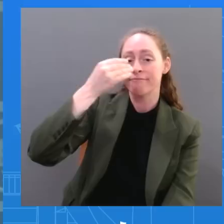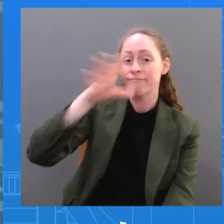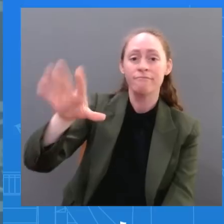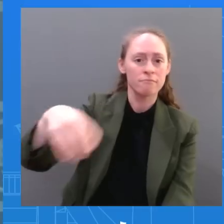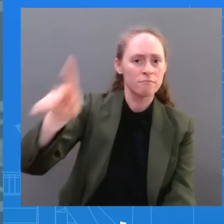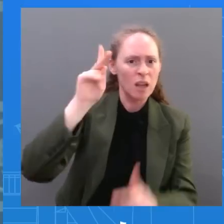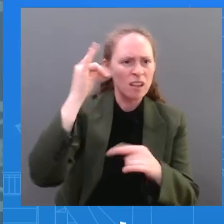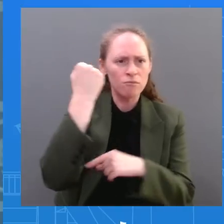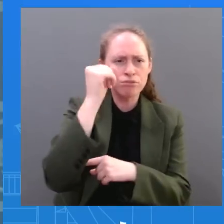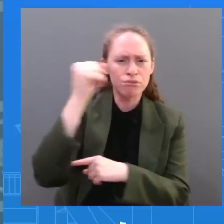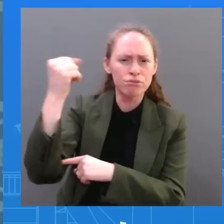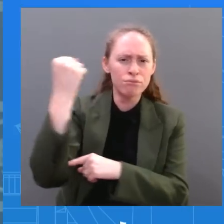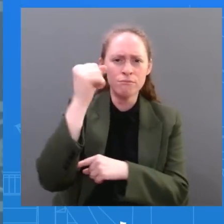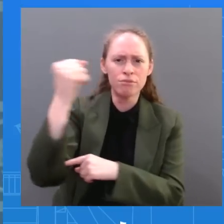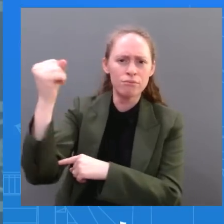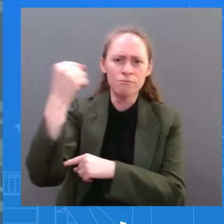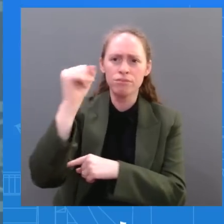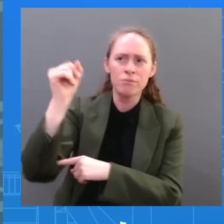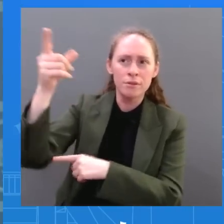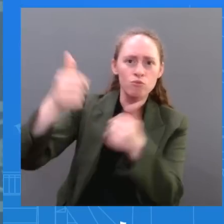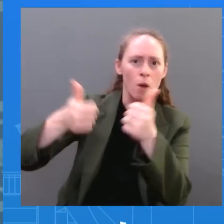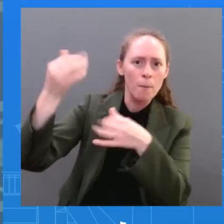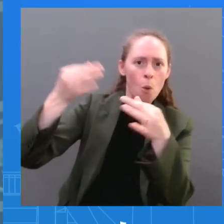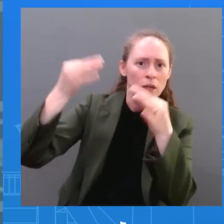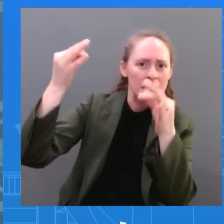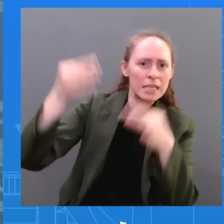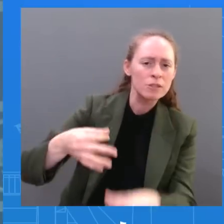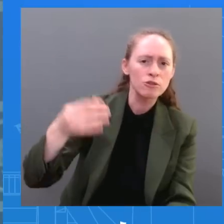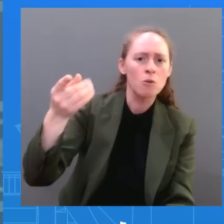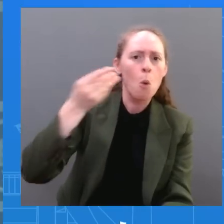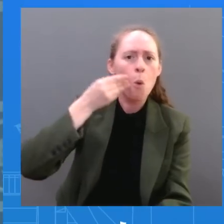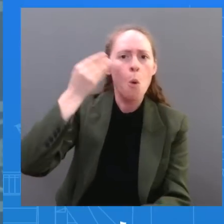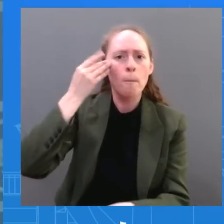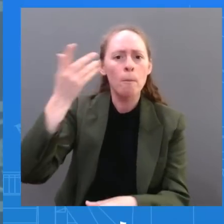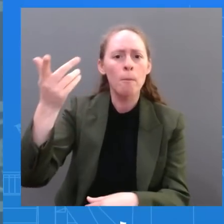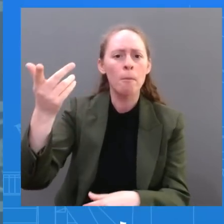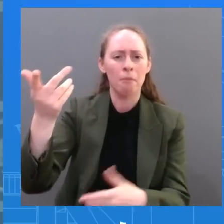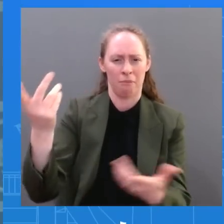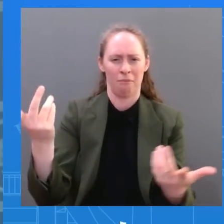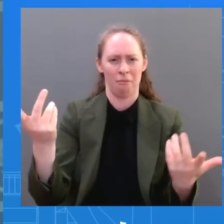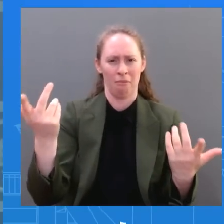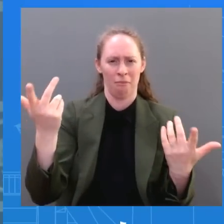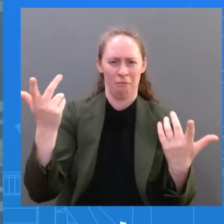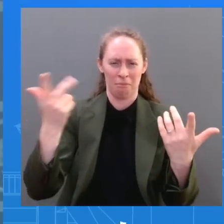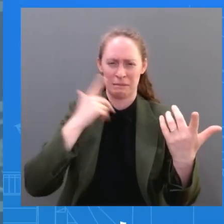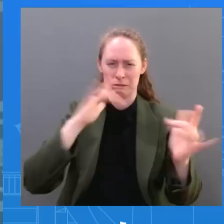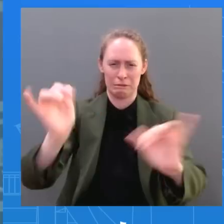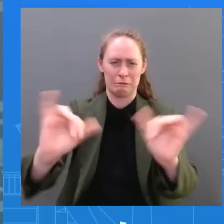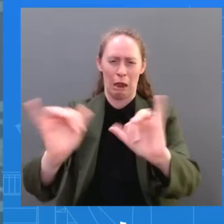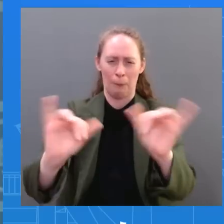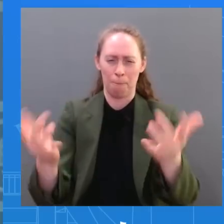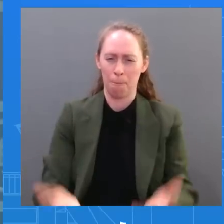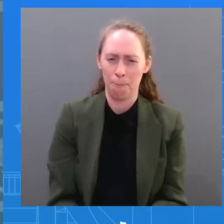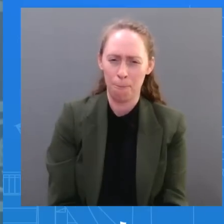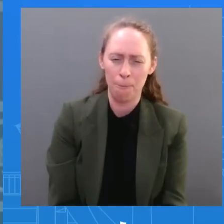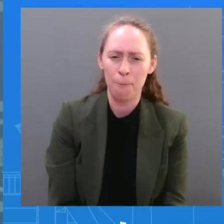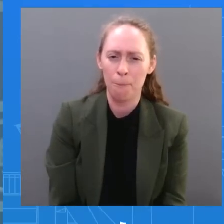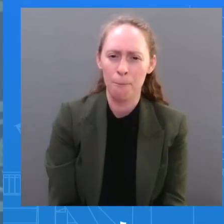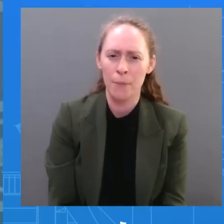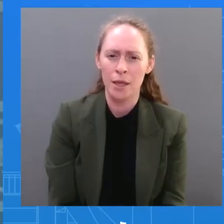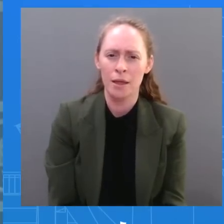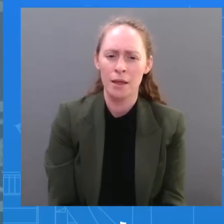First of all, our predecessor was very --